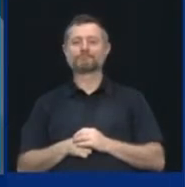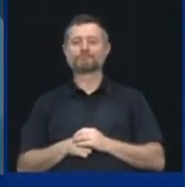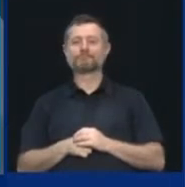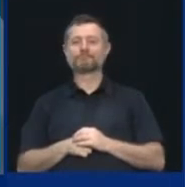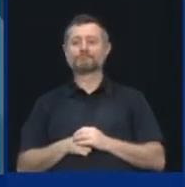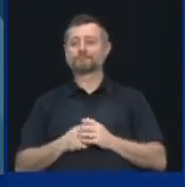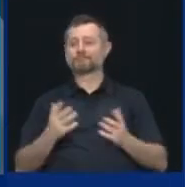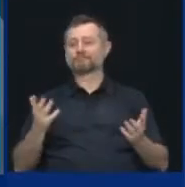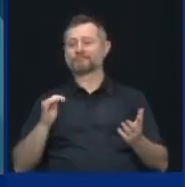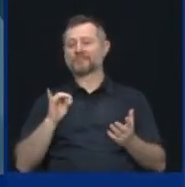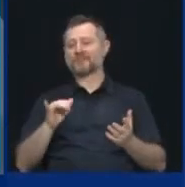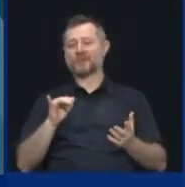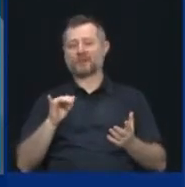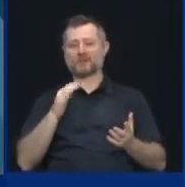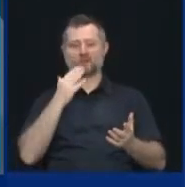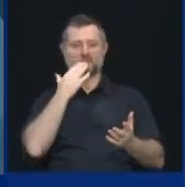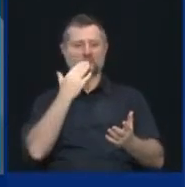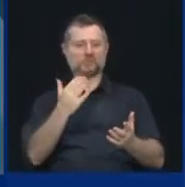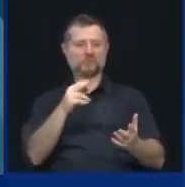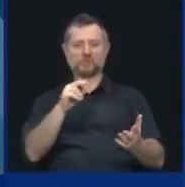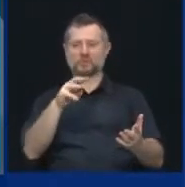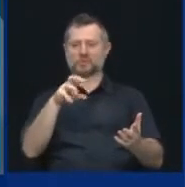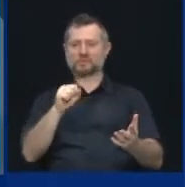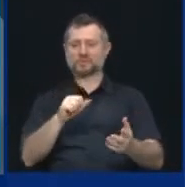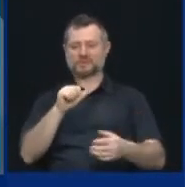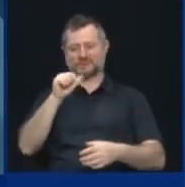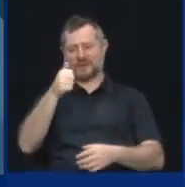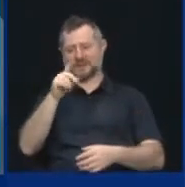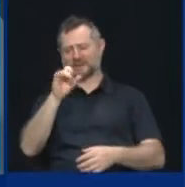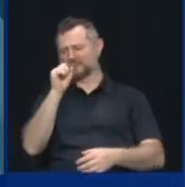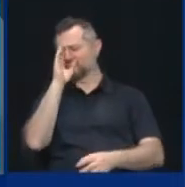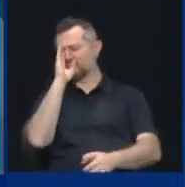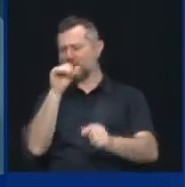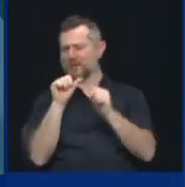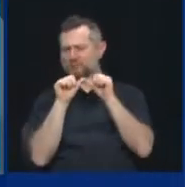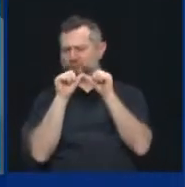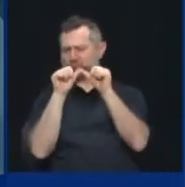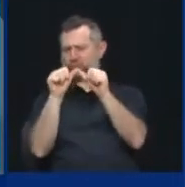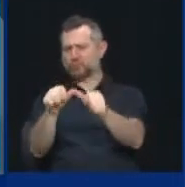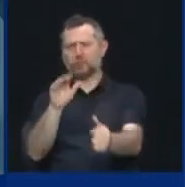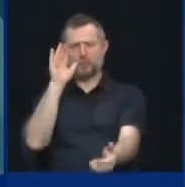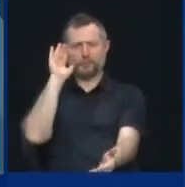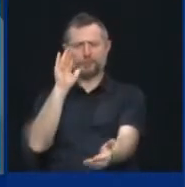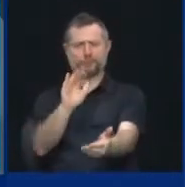OF ANY STATE IN THE UNITED STATES. THAT IS SAYING SOMETHING.